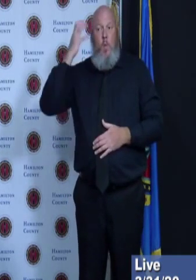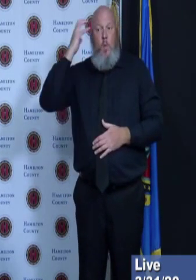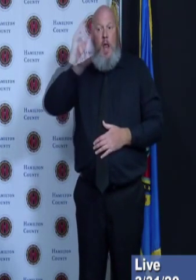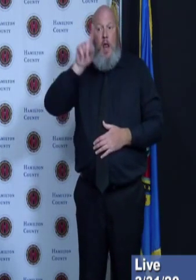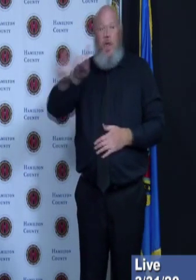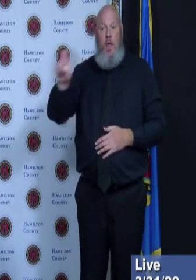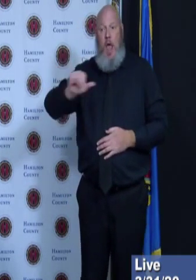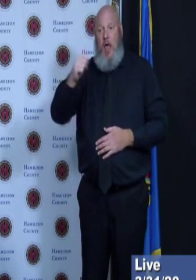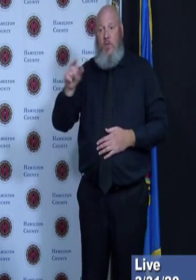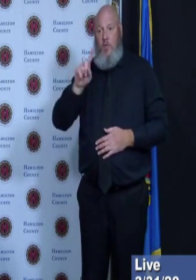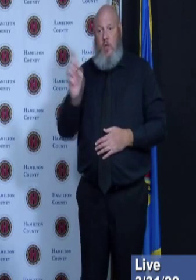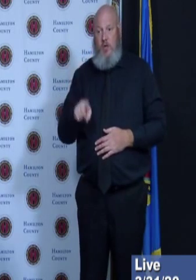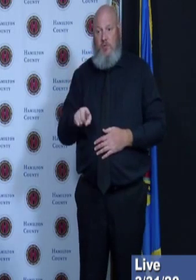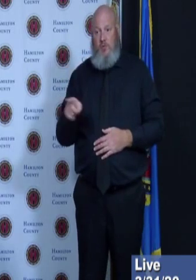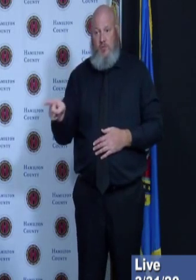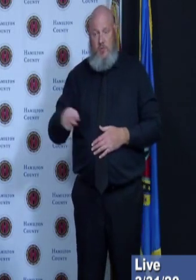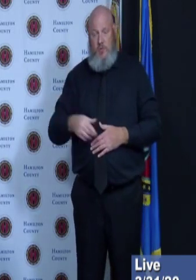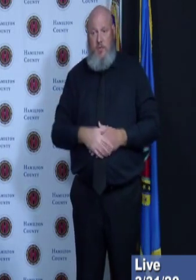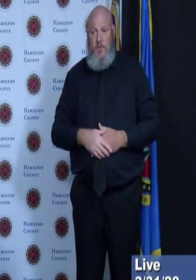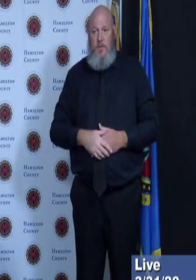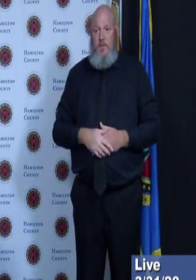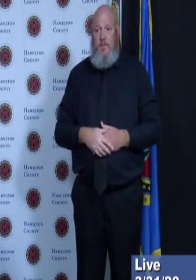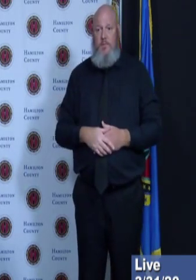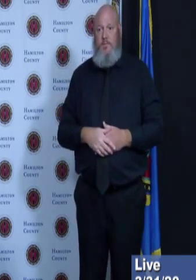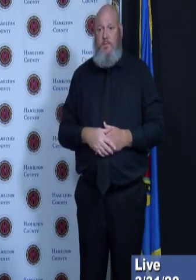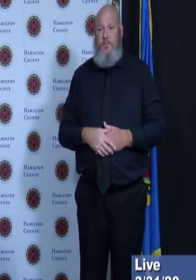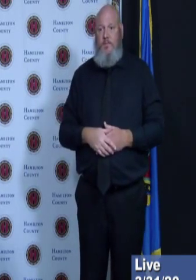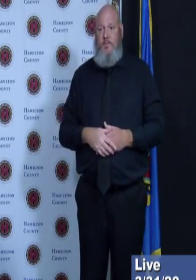question would be for Denise the federal government state government city of